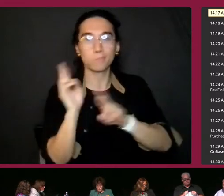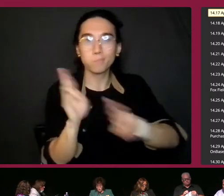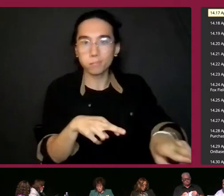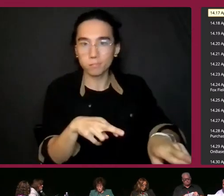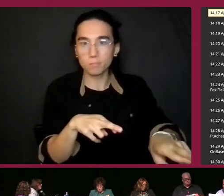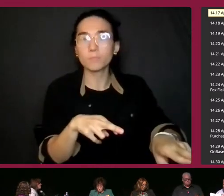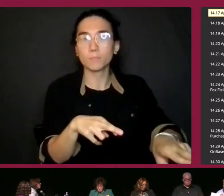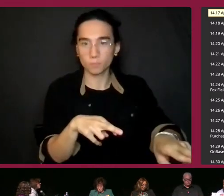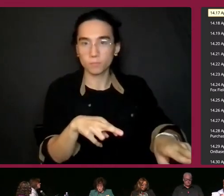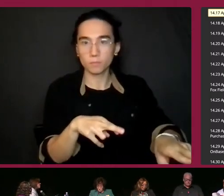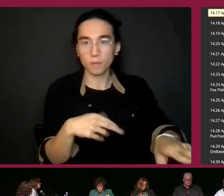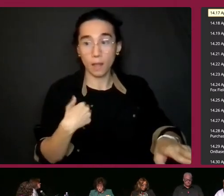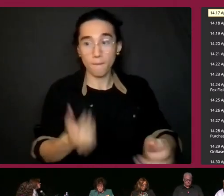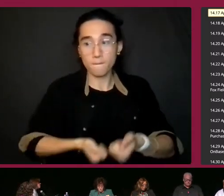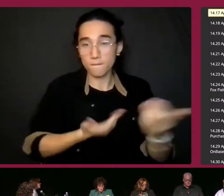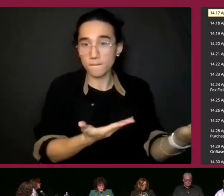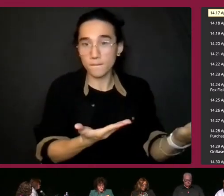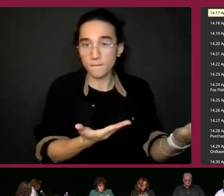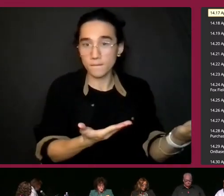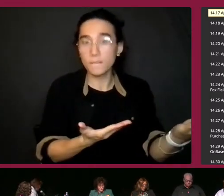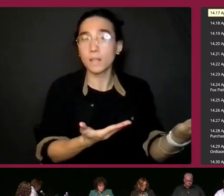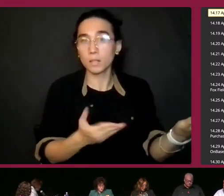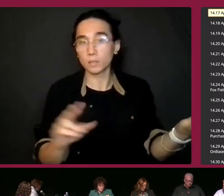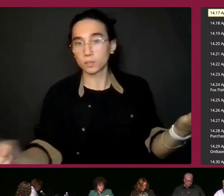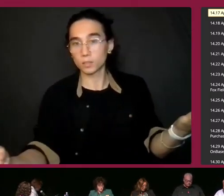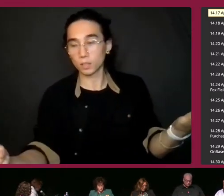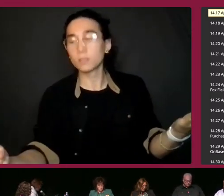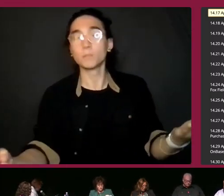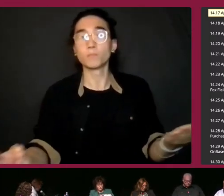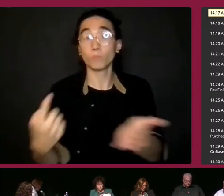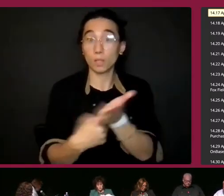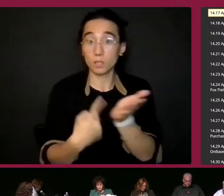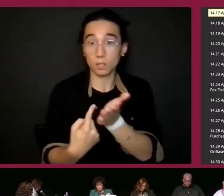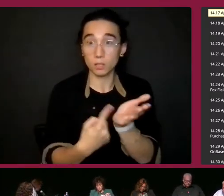May I get a motion? So moved. Second. Discussion? Yes, though.